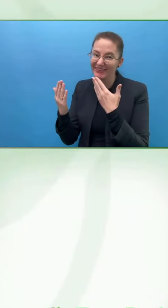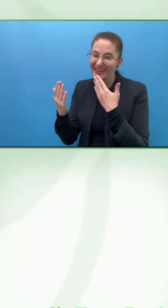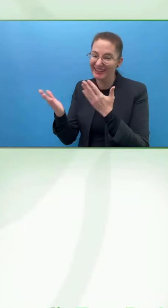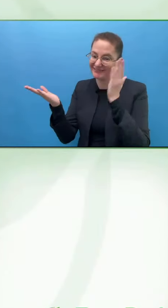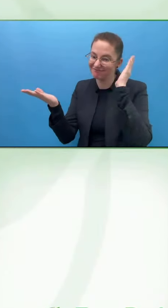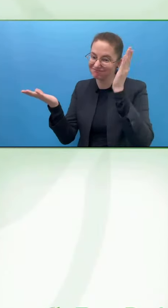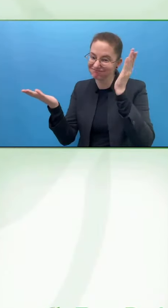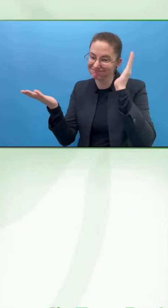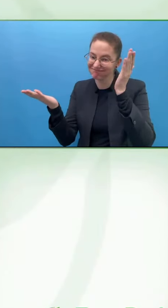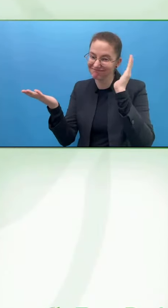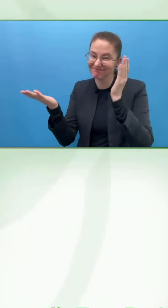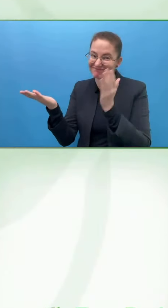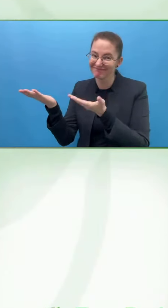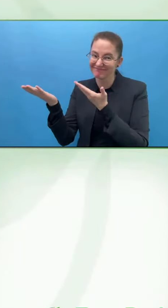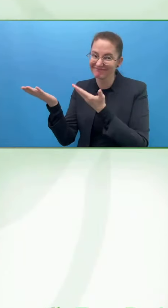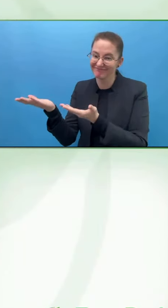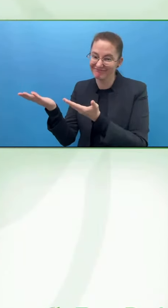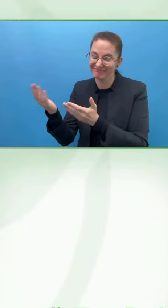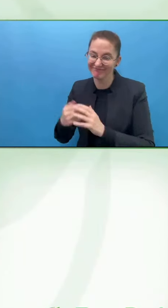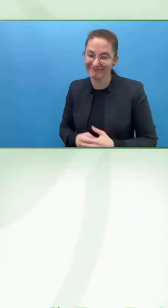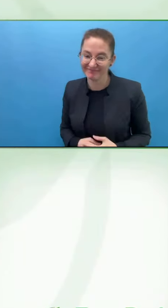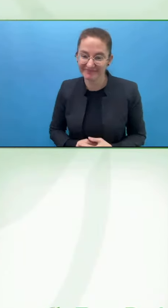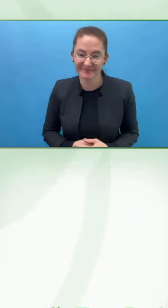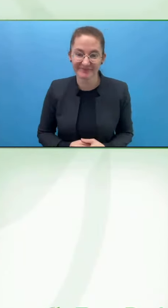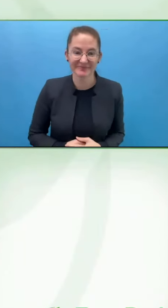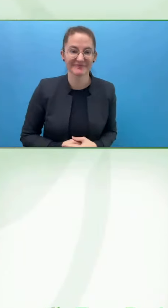I will save my questions for the end of the speeches.